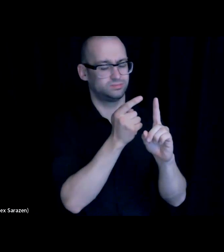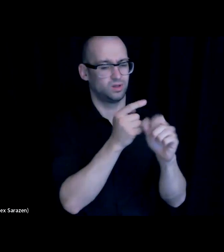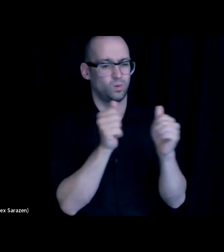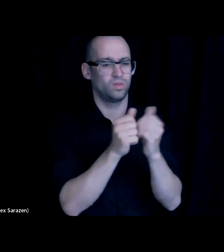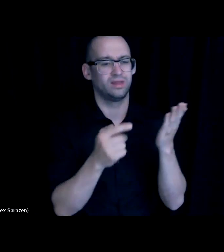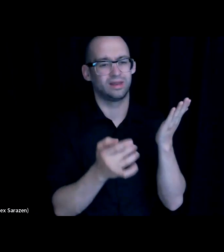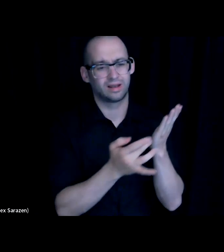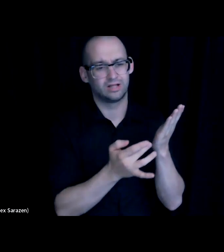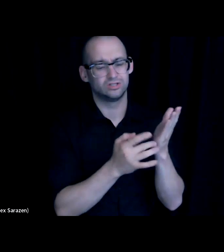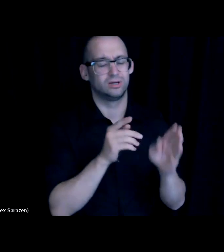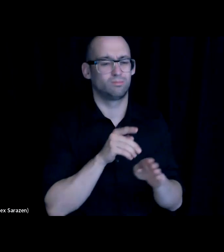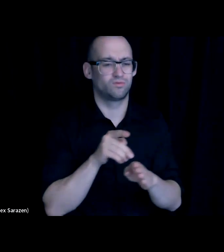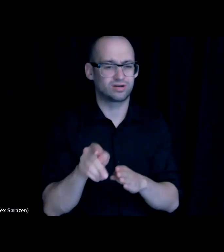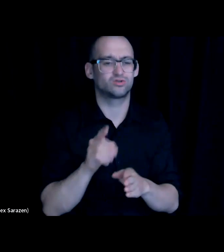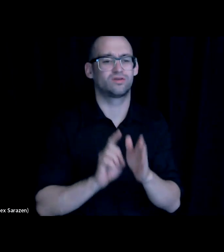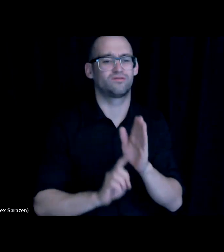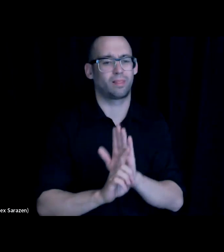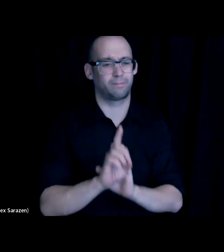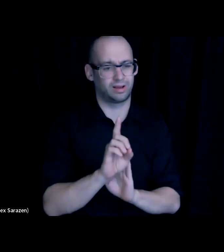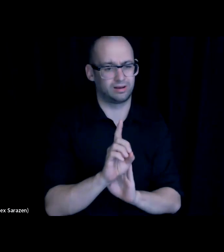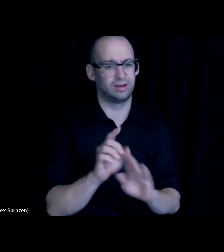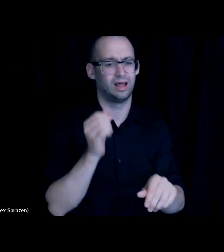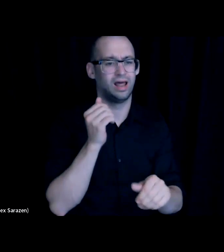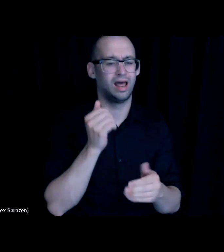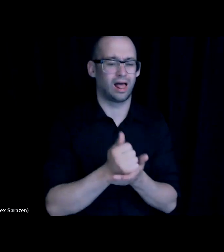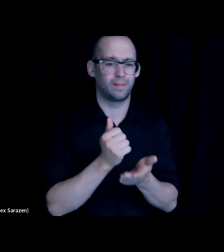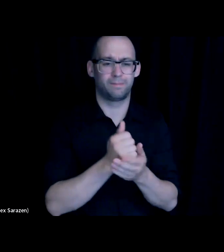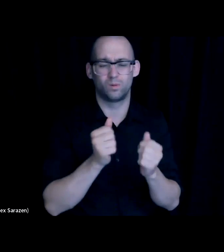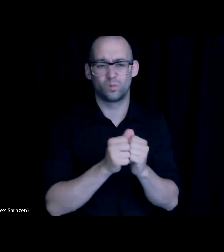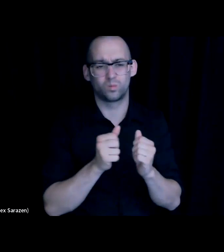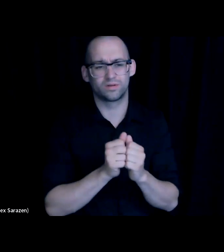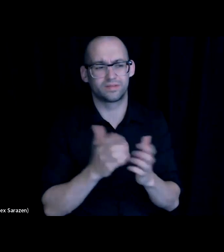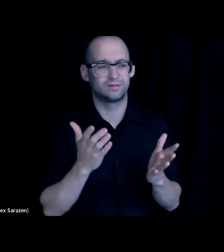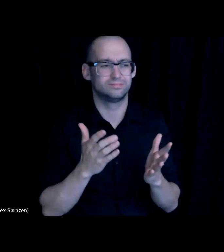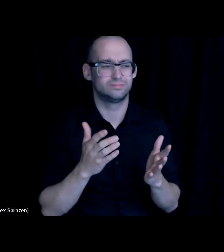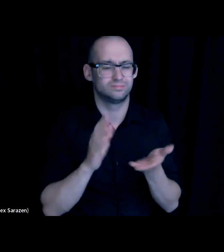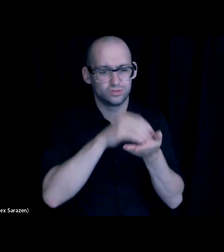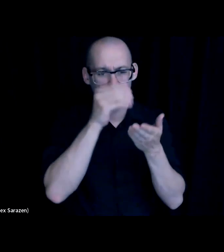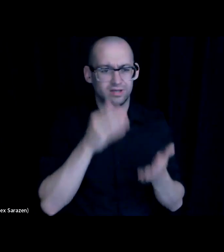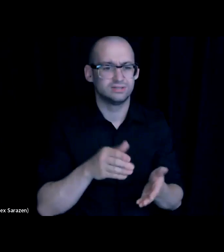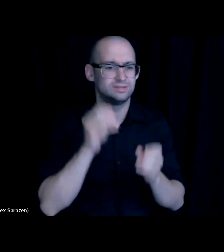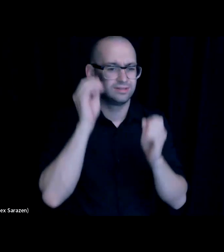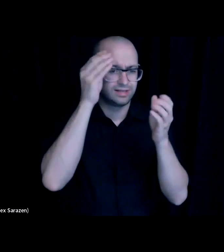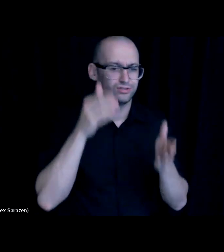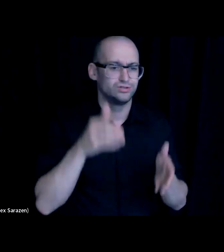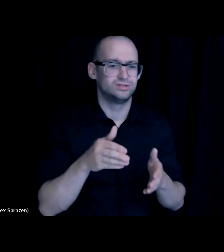professional development to help ensure that their students and their teachers have access